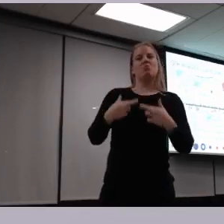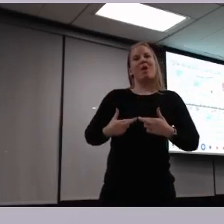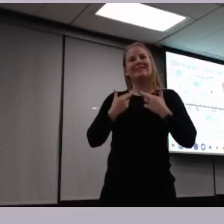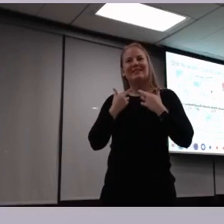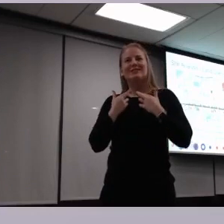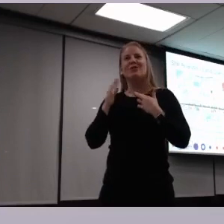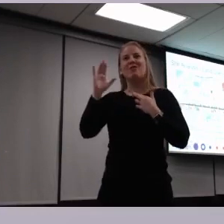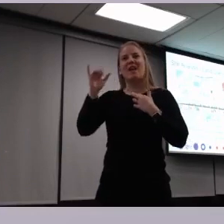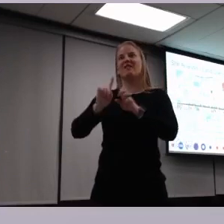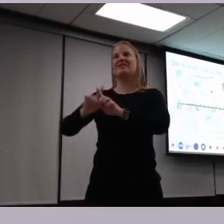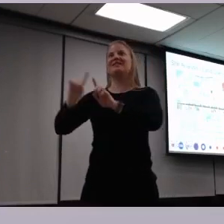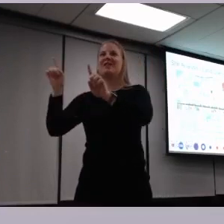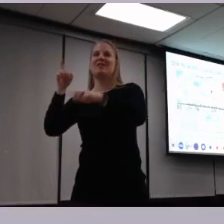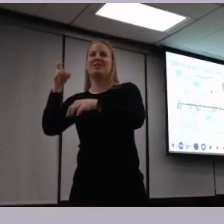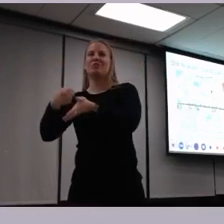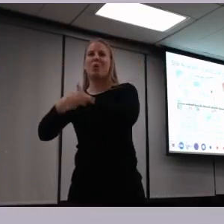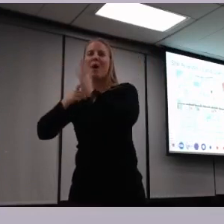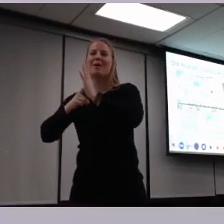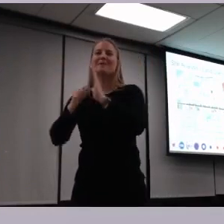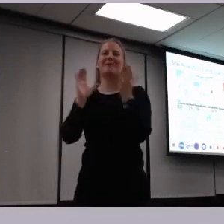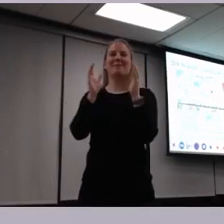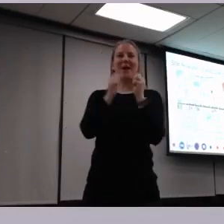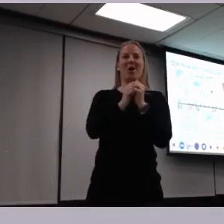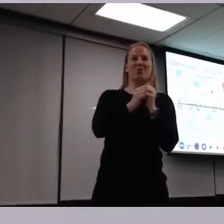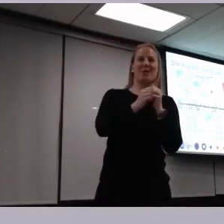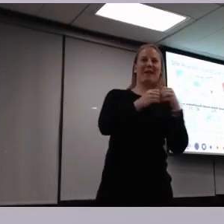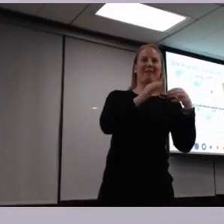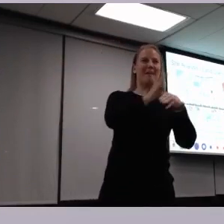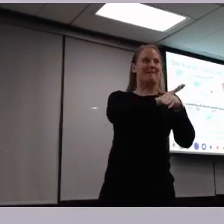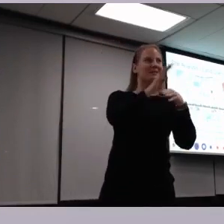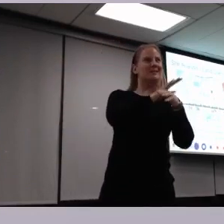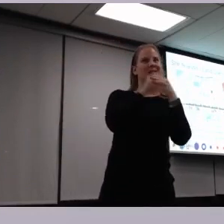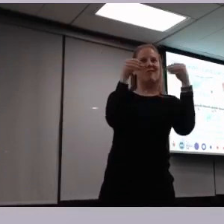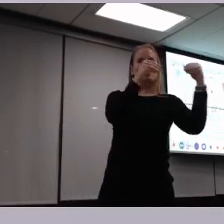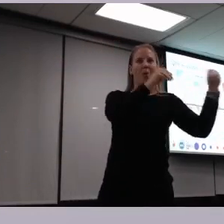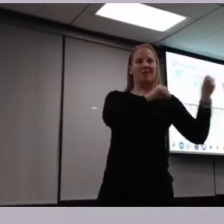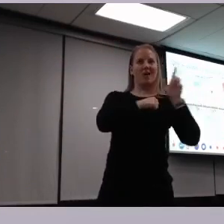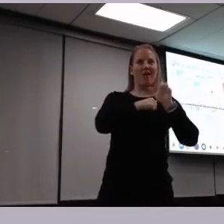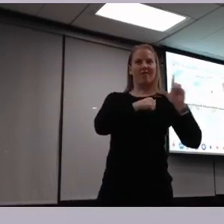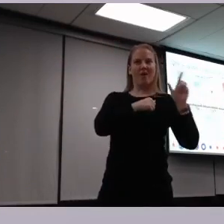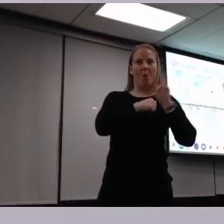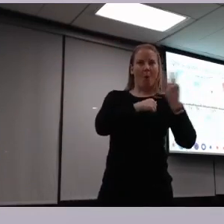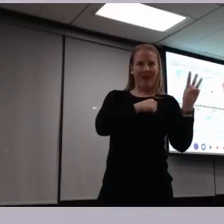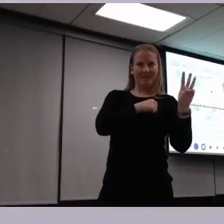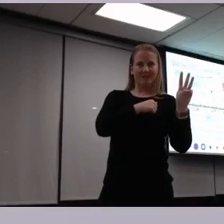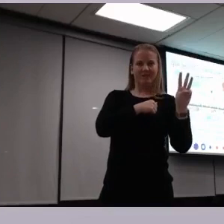than the commercial corridor along the west side. We started to map the parking as well.